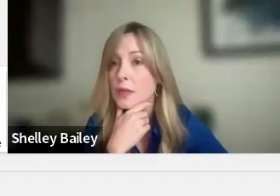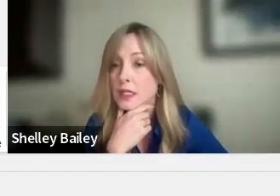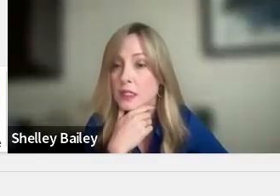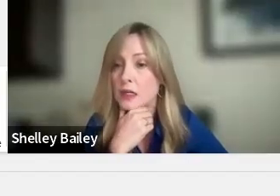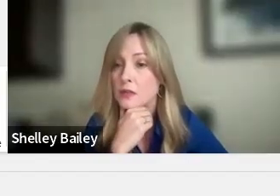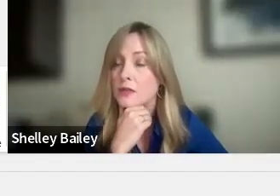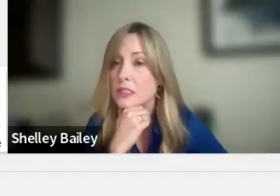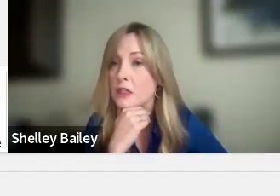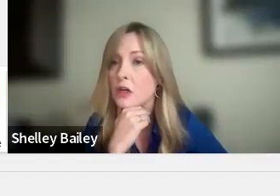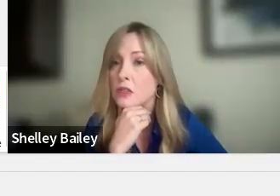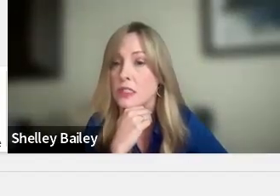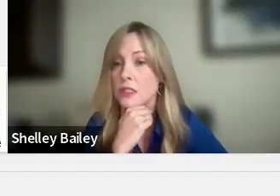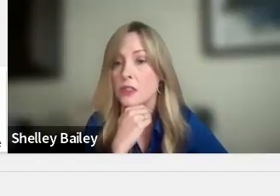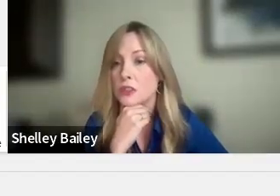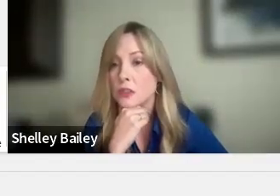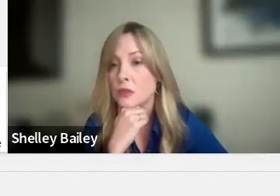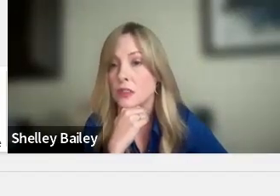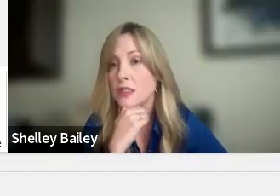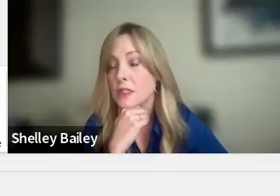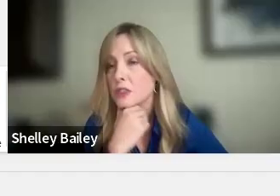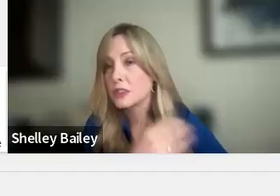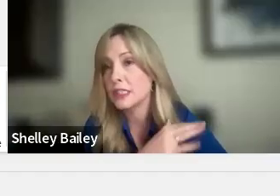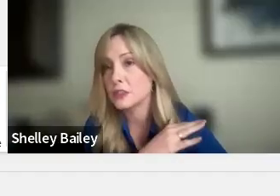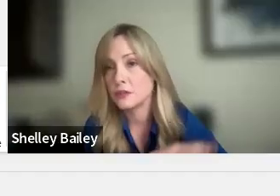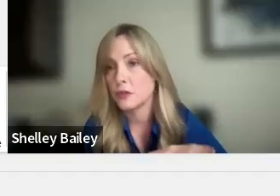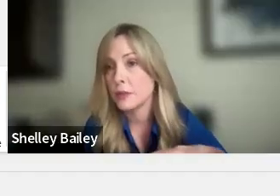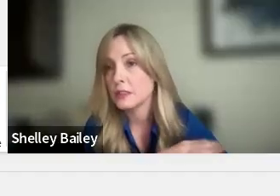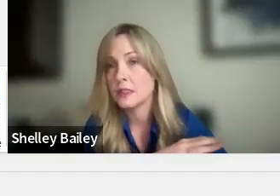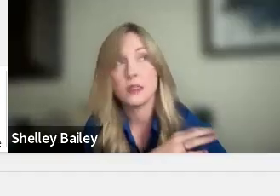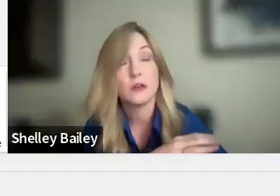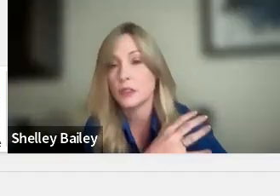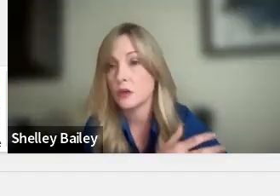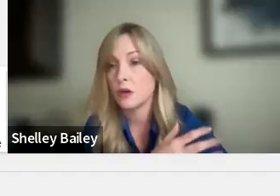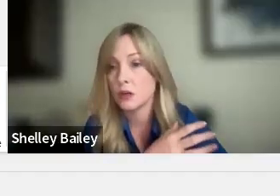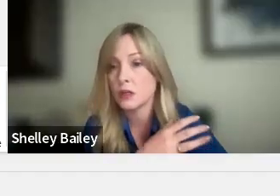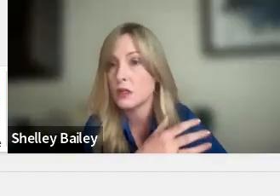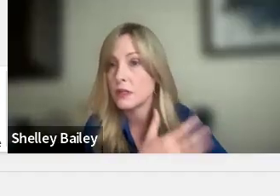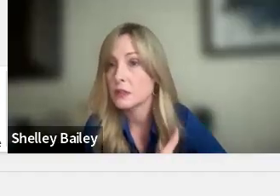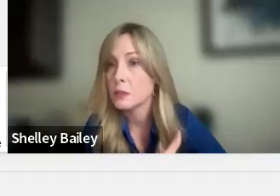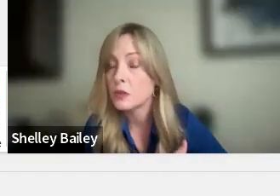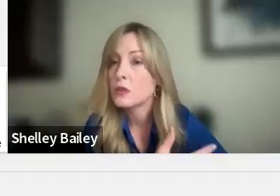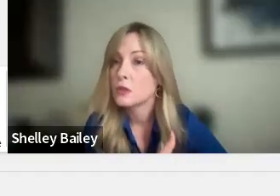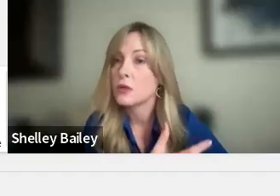formatting of the data calls. So a lot of these are standard formats that that are available.